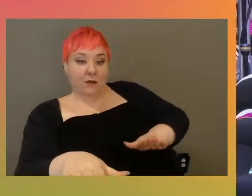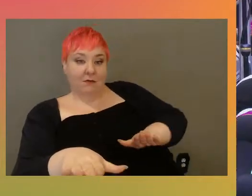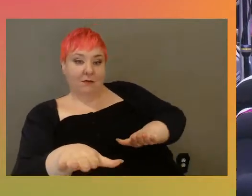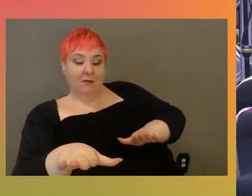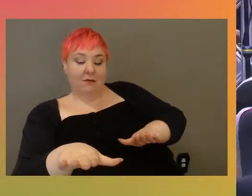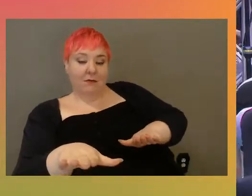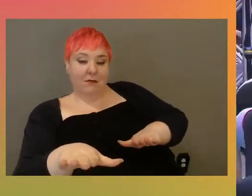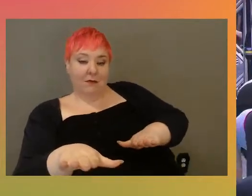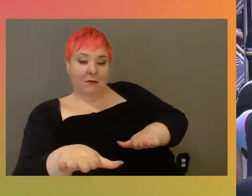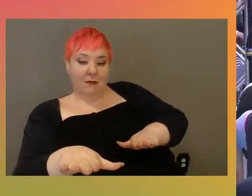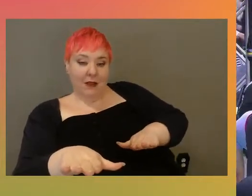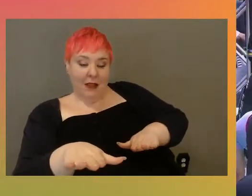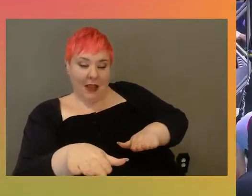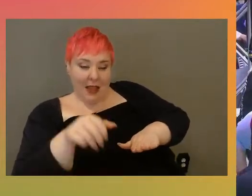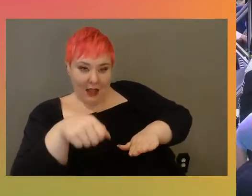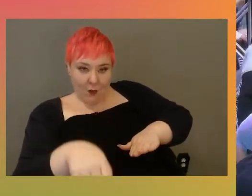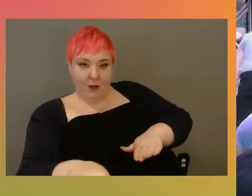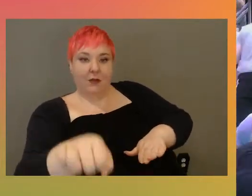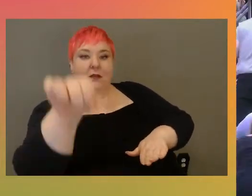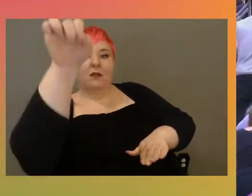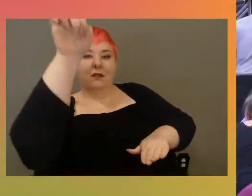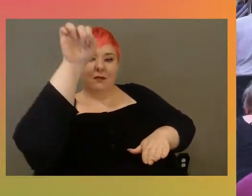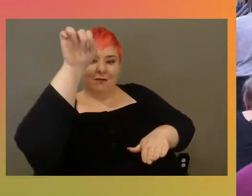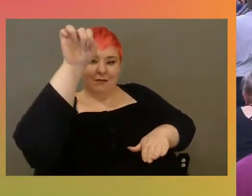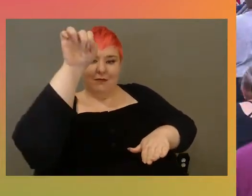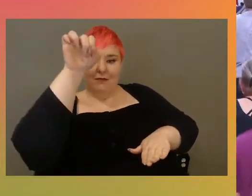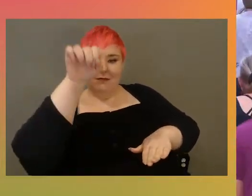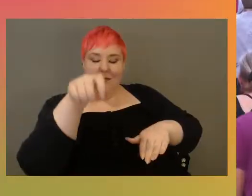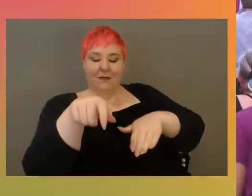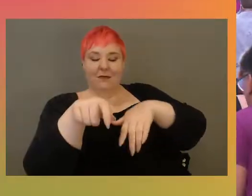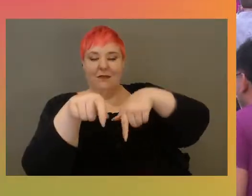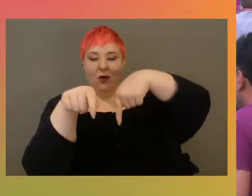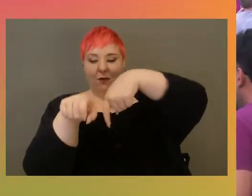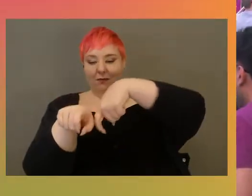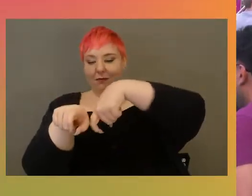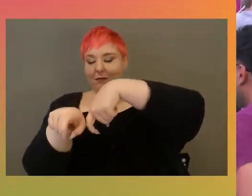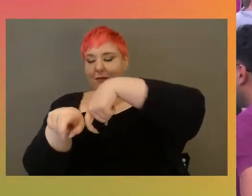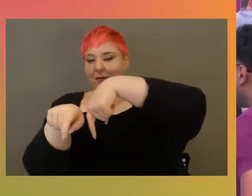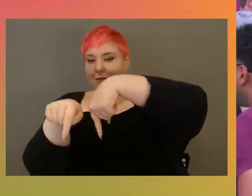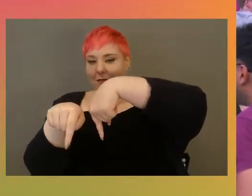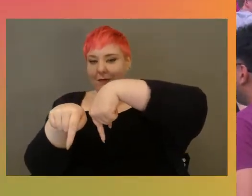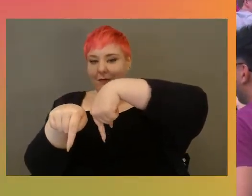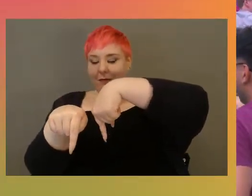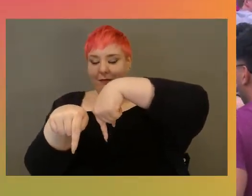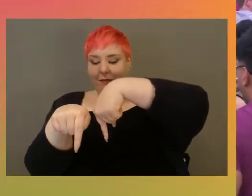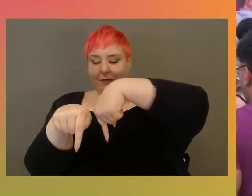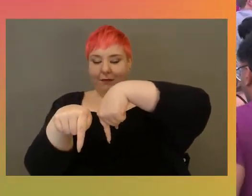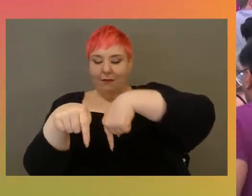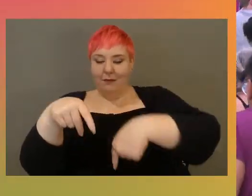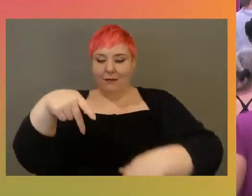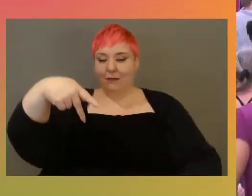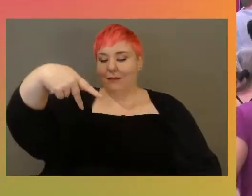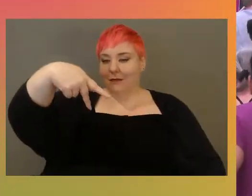FOOT FORWARD. MOST OF YOU WILL HAVE TO GRAB IT AND PUT IT THERE, RIGHT IN BETWEEN YOUR HANDS. PLACE YOUR BACK HEAL FIRMLY ON